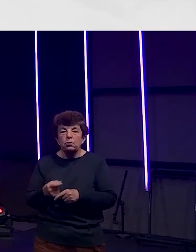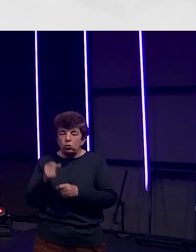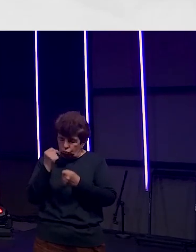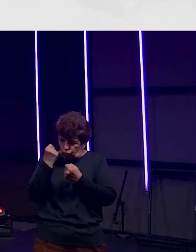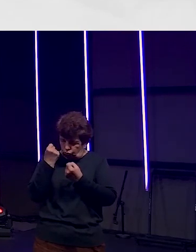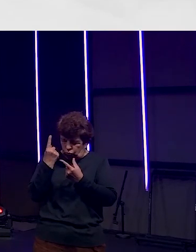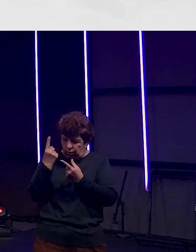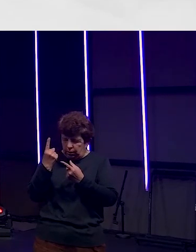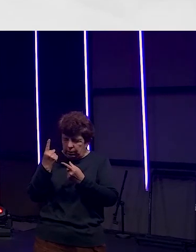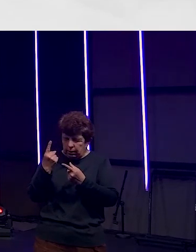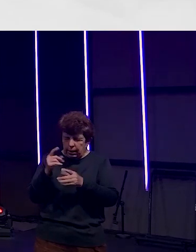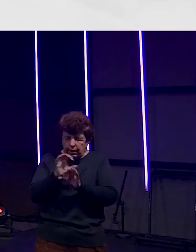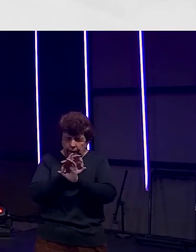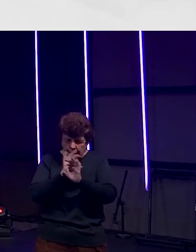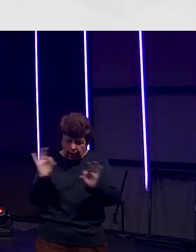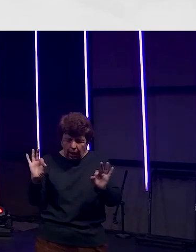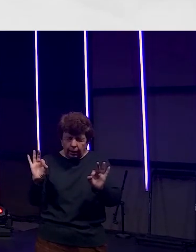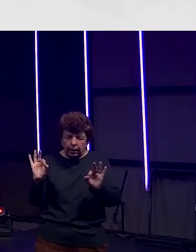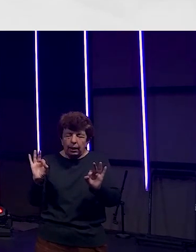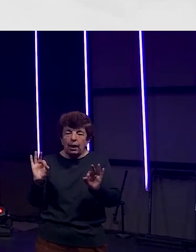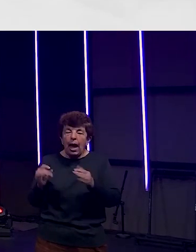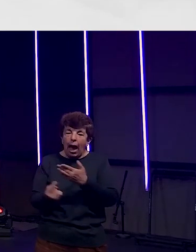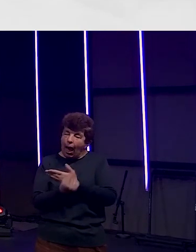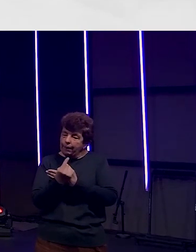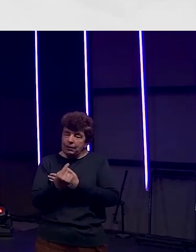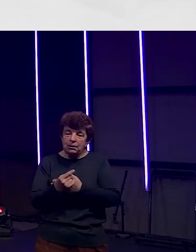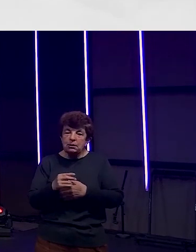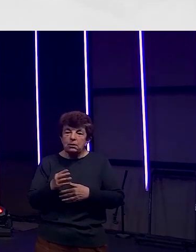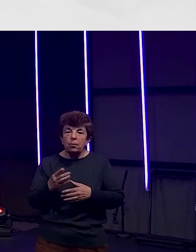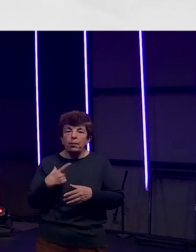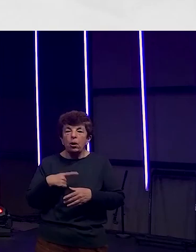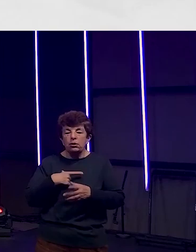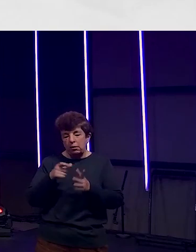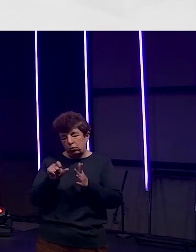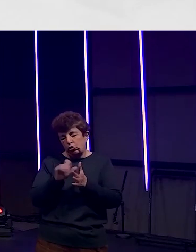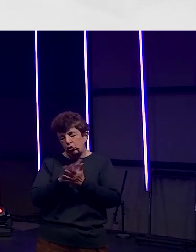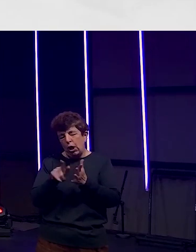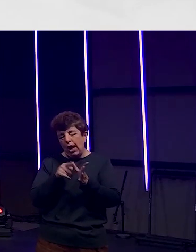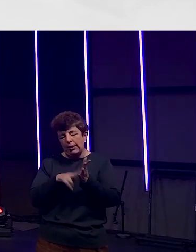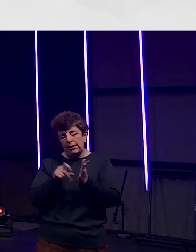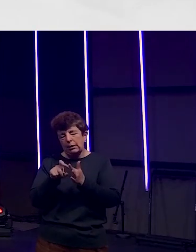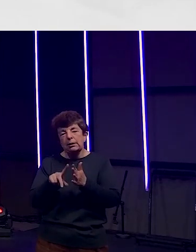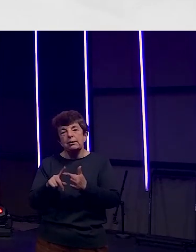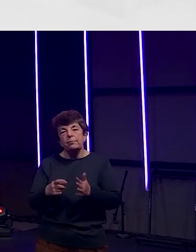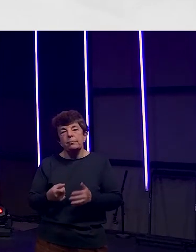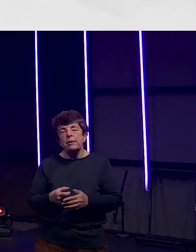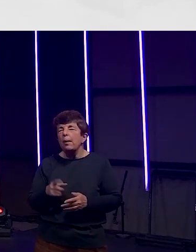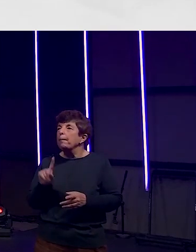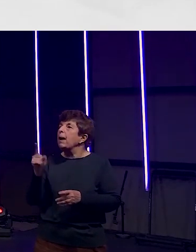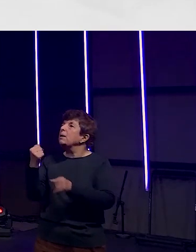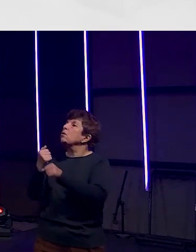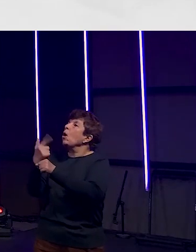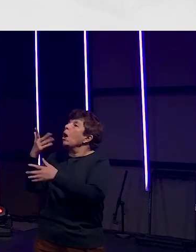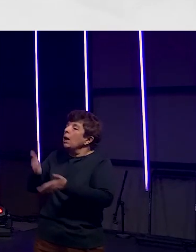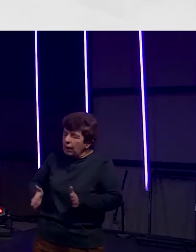that nothing ever happens just by chance but rather that God allows or sometimes